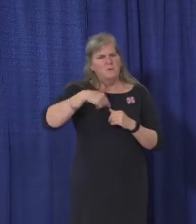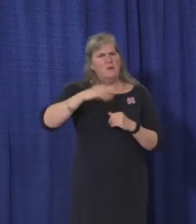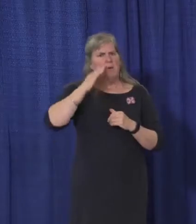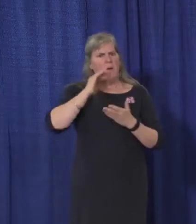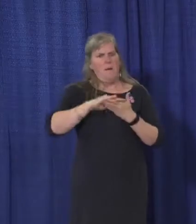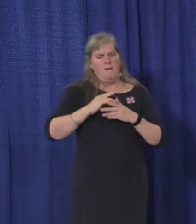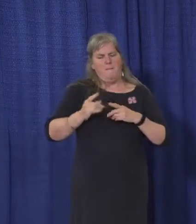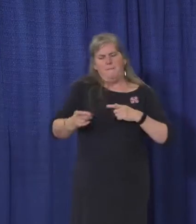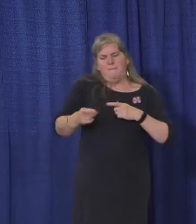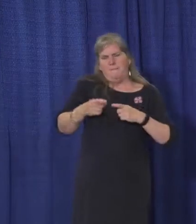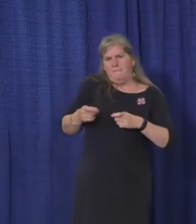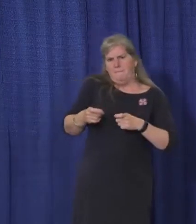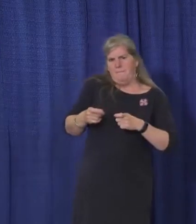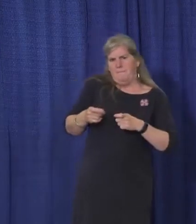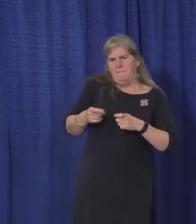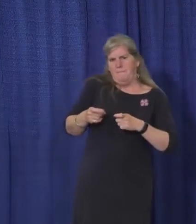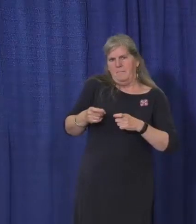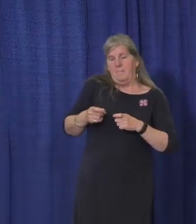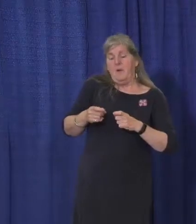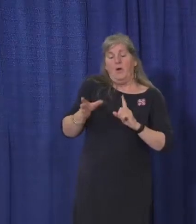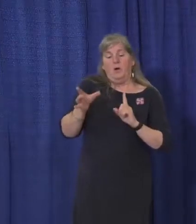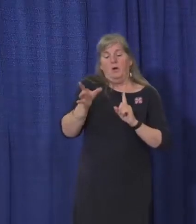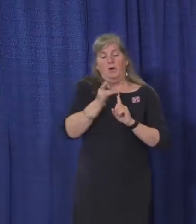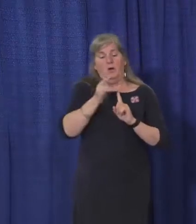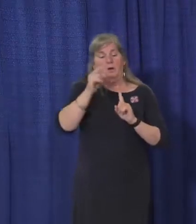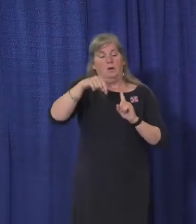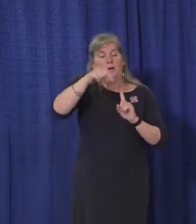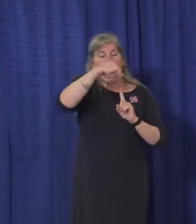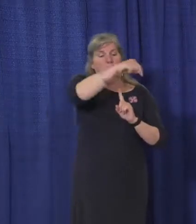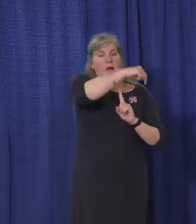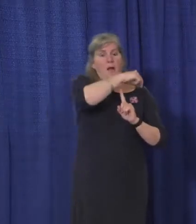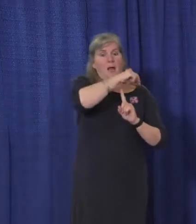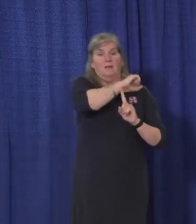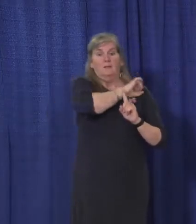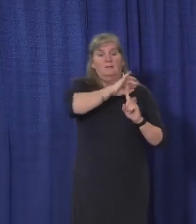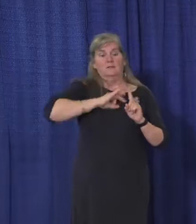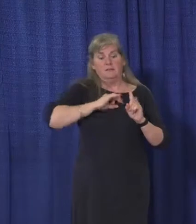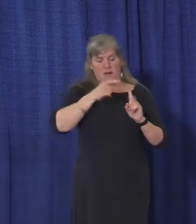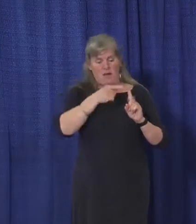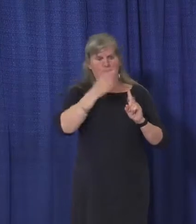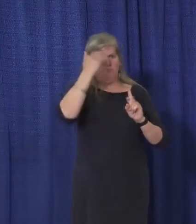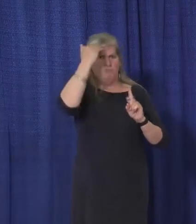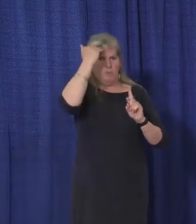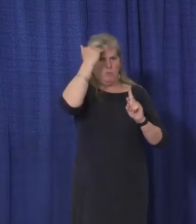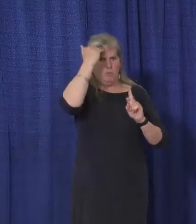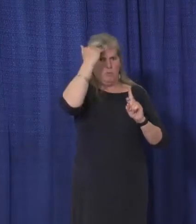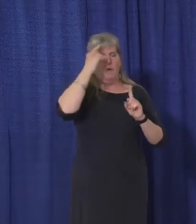We know how to respond to outbreaks. Our health providers and our